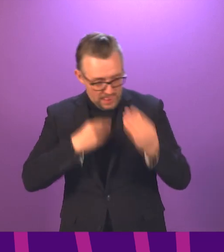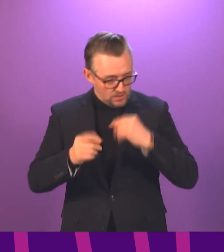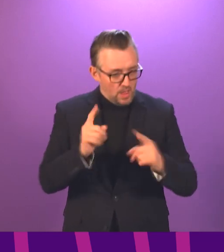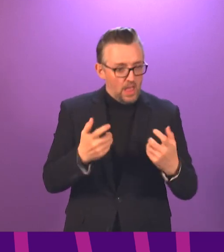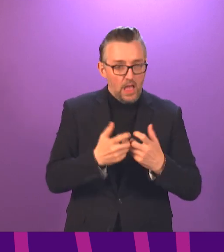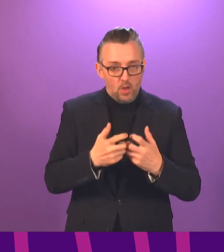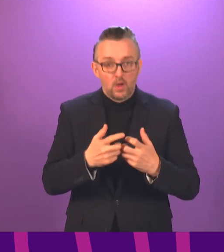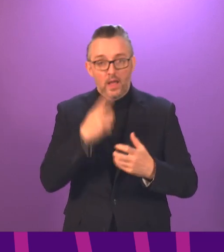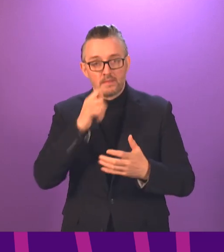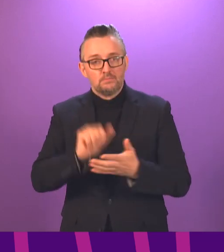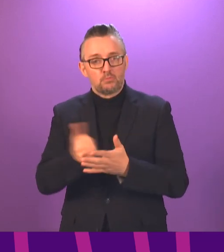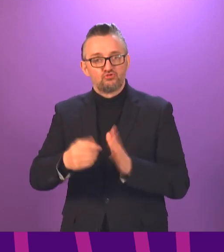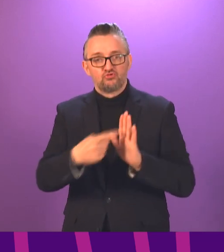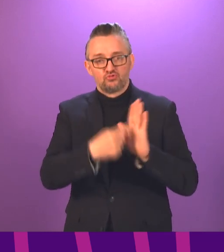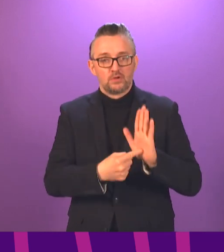in the guidance that it has published for the vote in May.